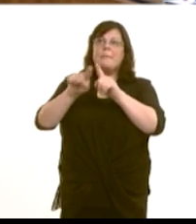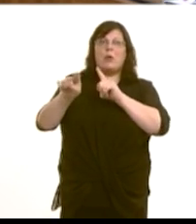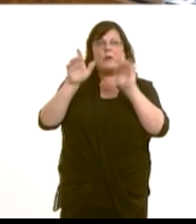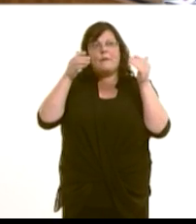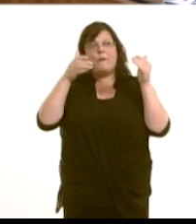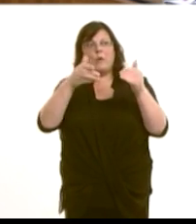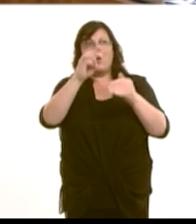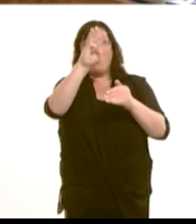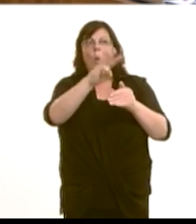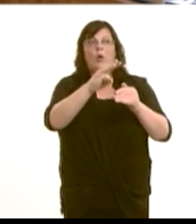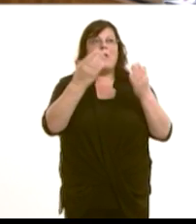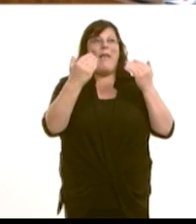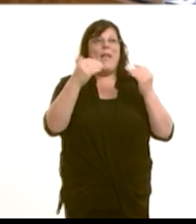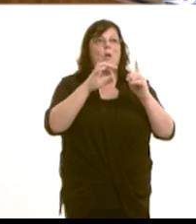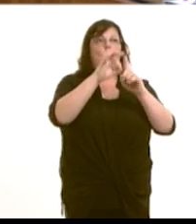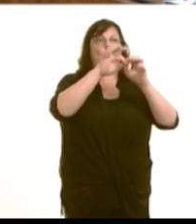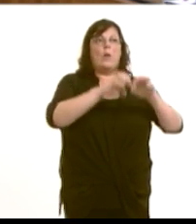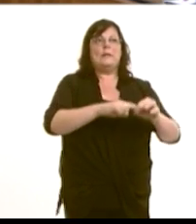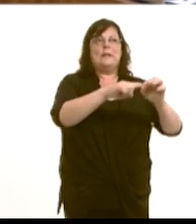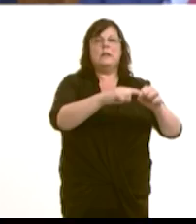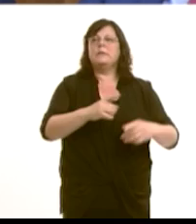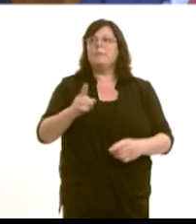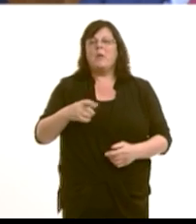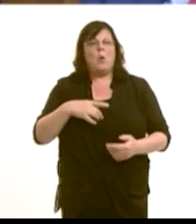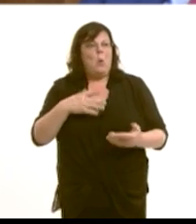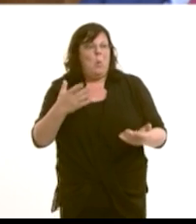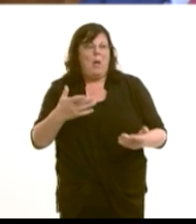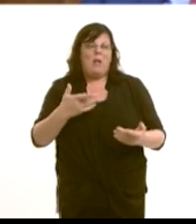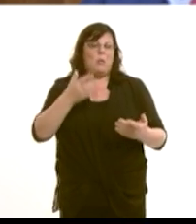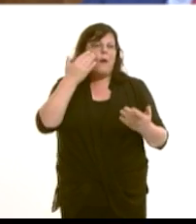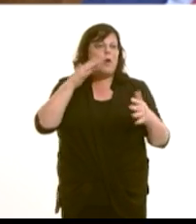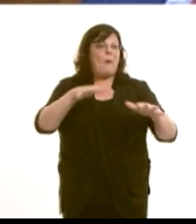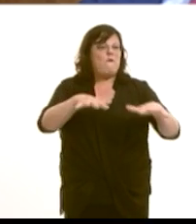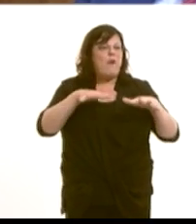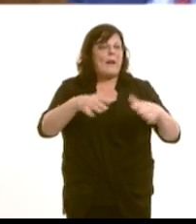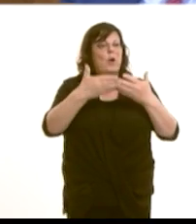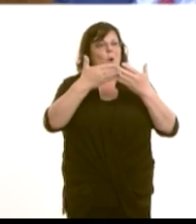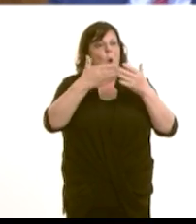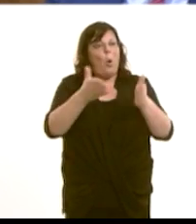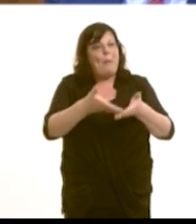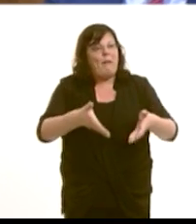Carwyn Jones: I donít think itís inconceivable, given what Iíve heard about fracking and opencast mining; I donít believe it is inconceivable.